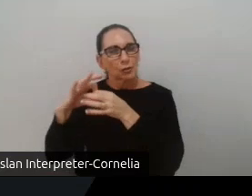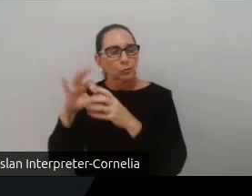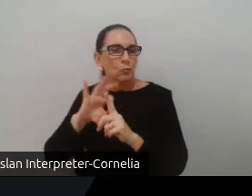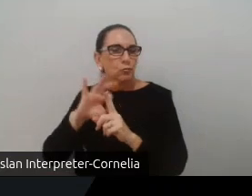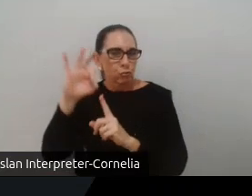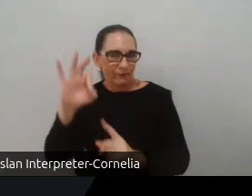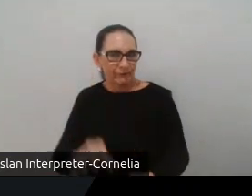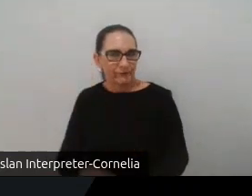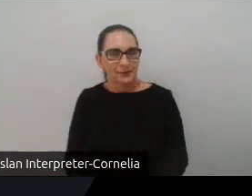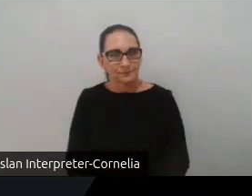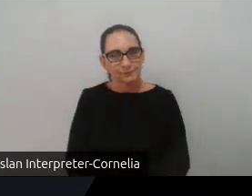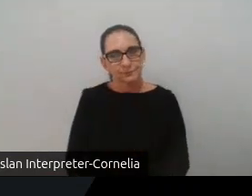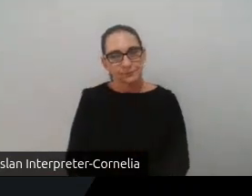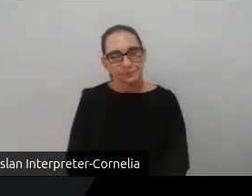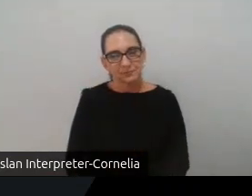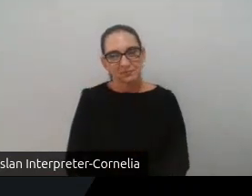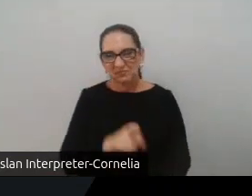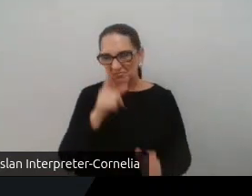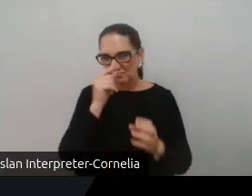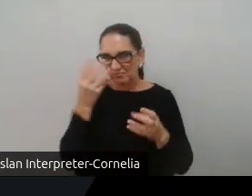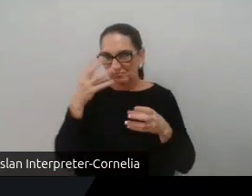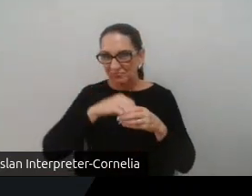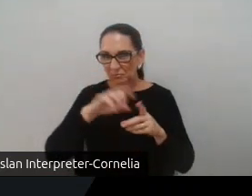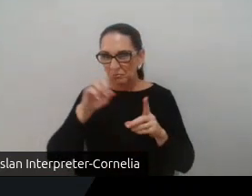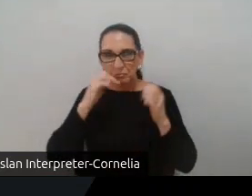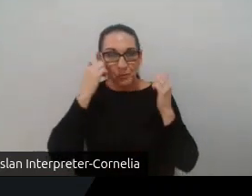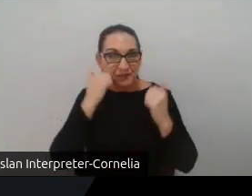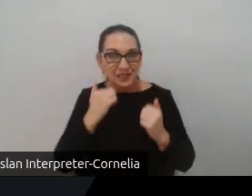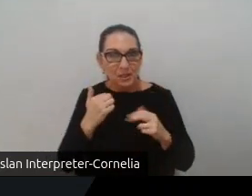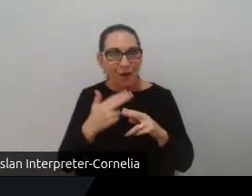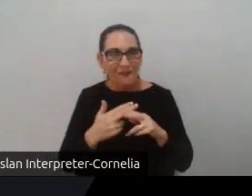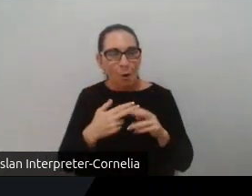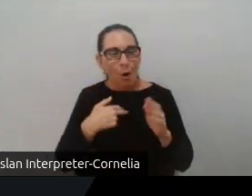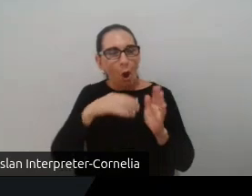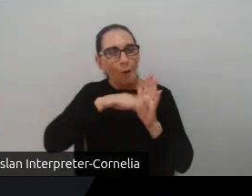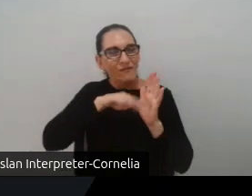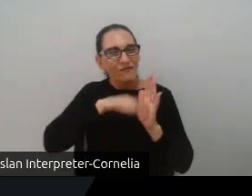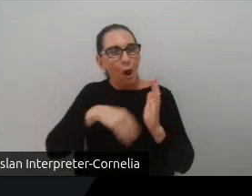what evidence can be included when it comes to supporting their removal conditions? So,